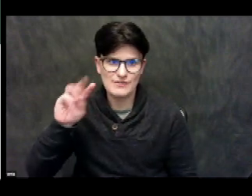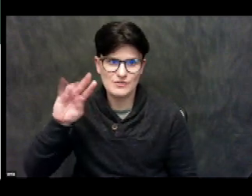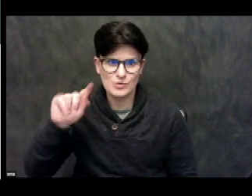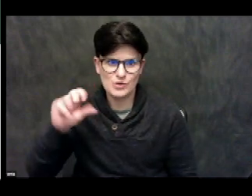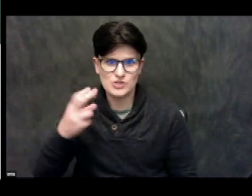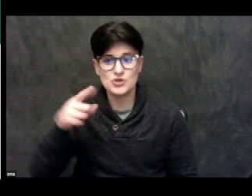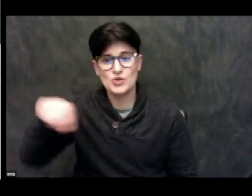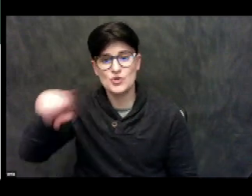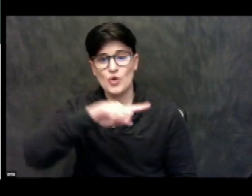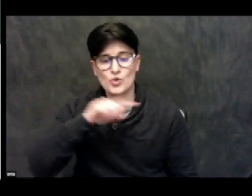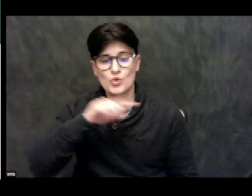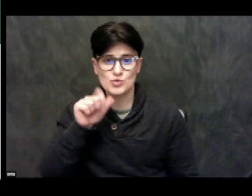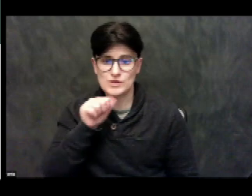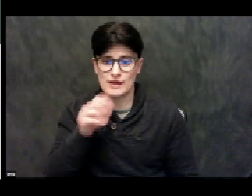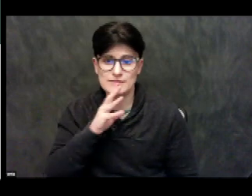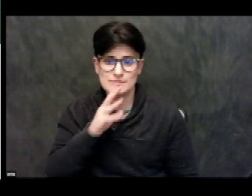Dr. Leftwich.